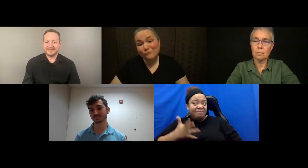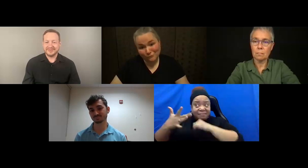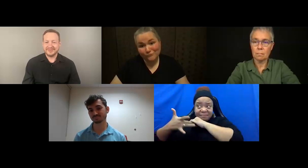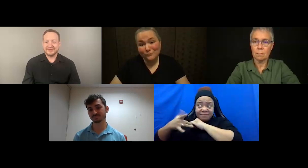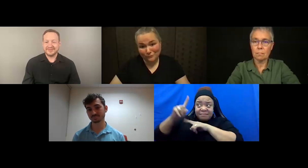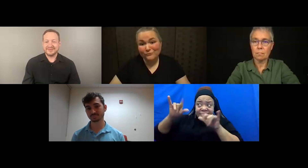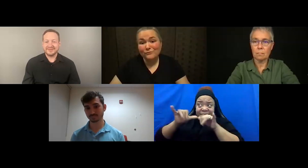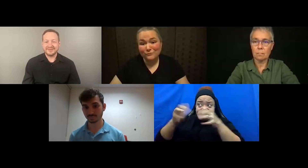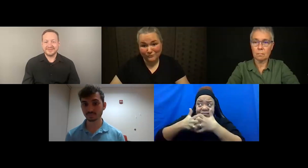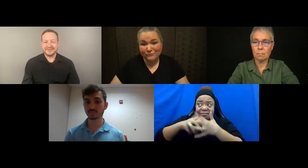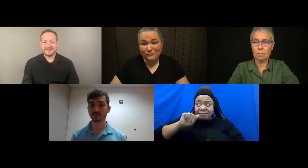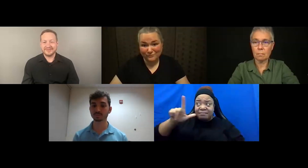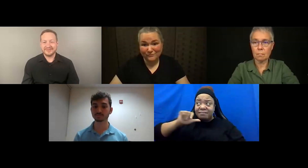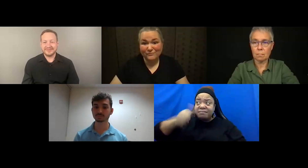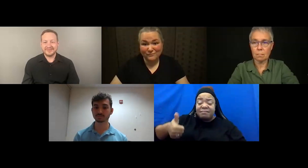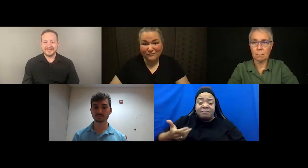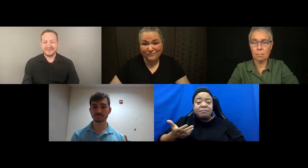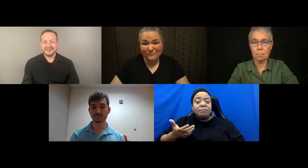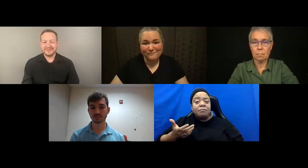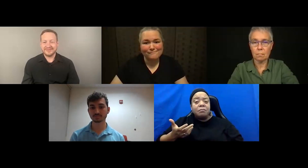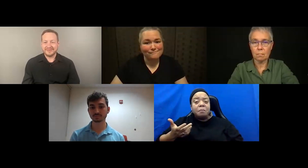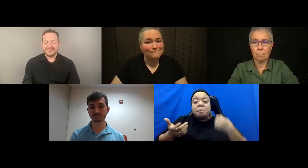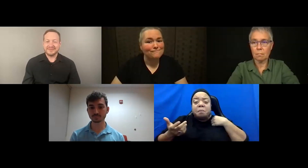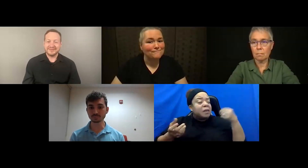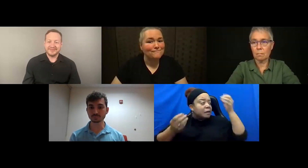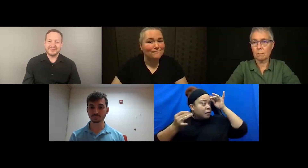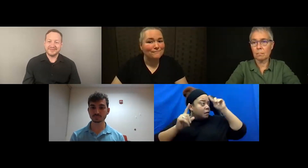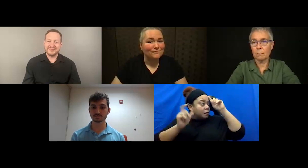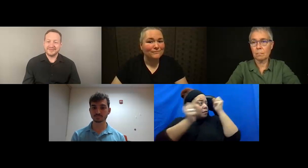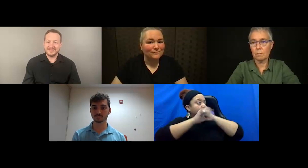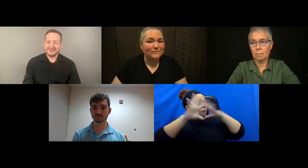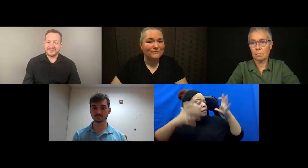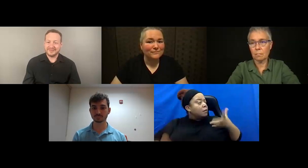For interpreters, AI won't fit all. Technology doesn't have a one size fits all.